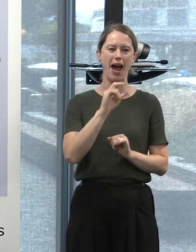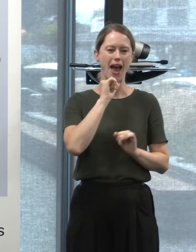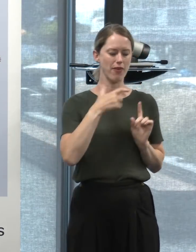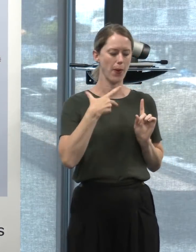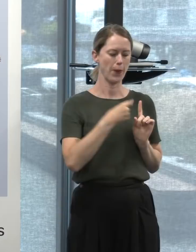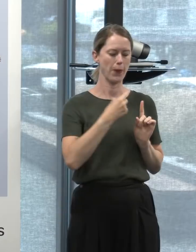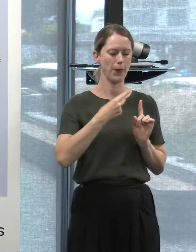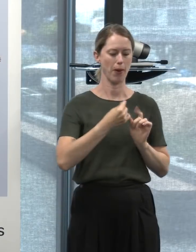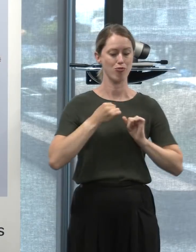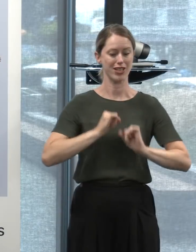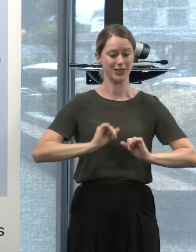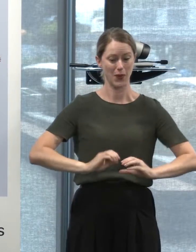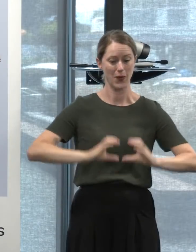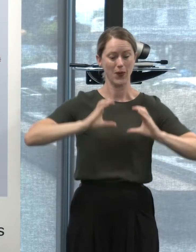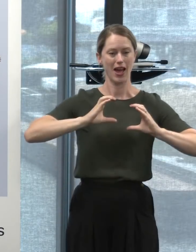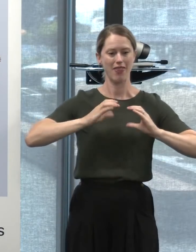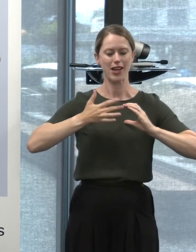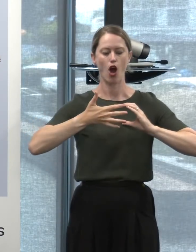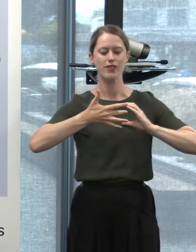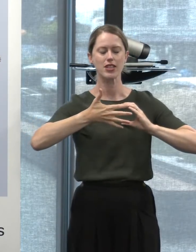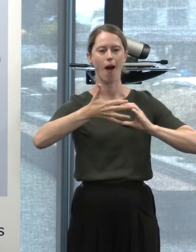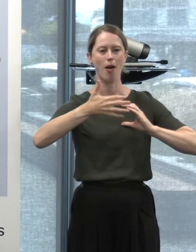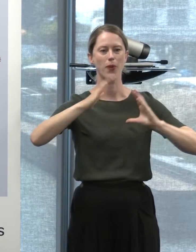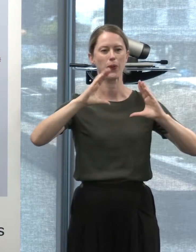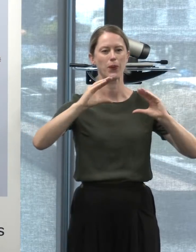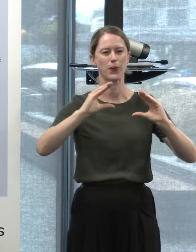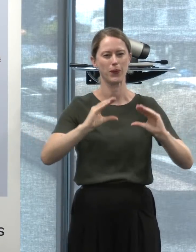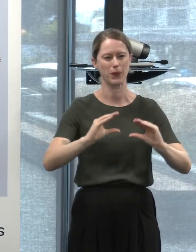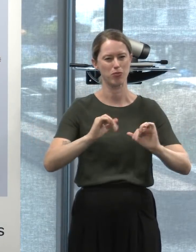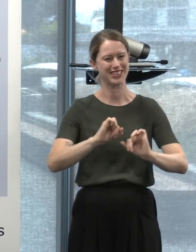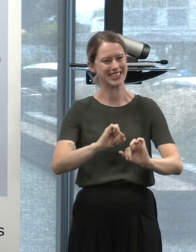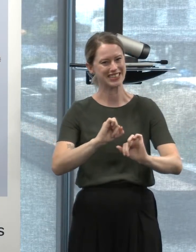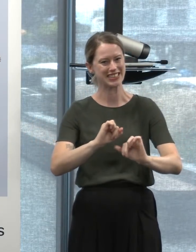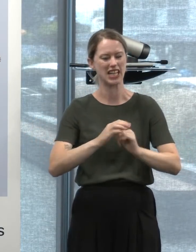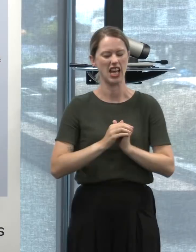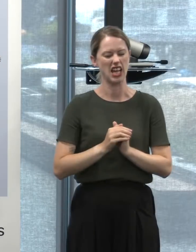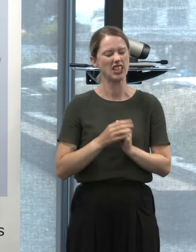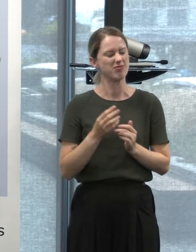outbreak.